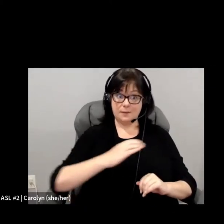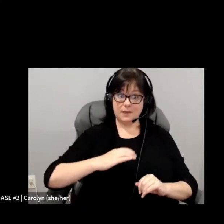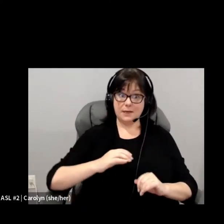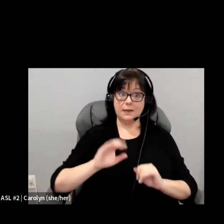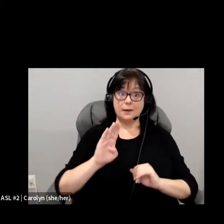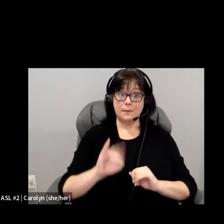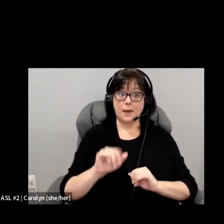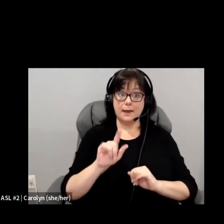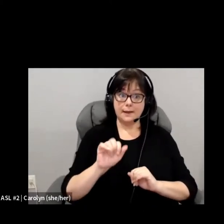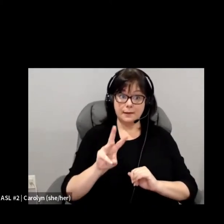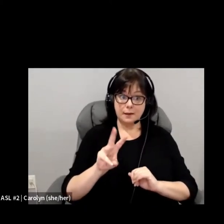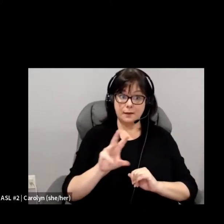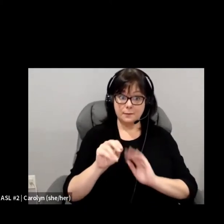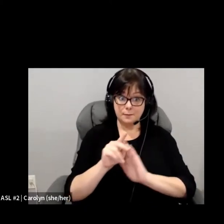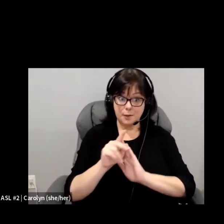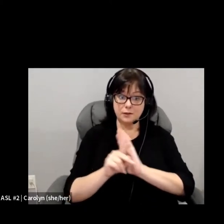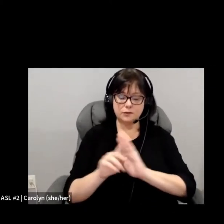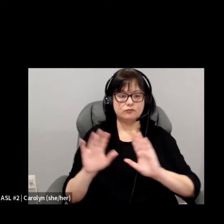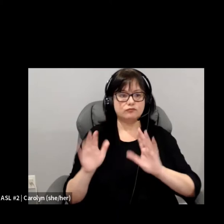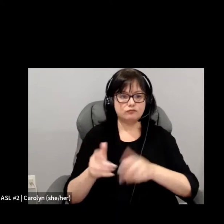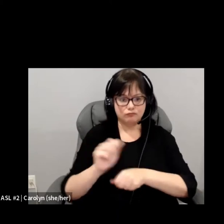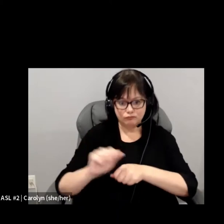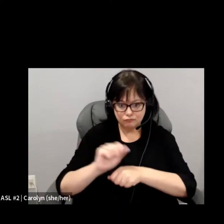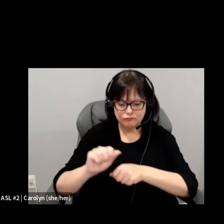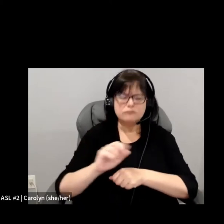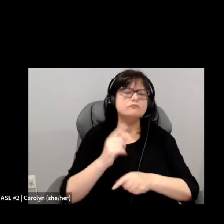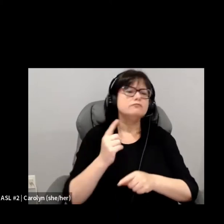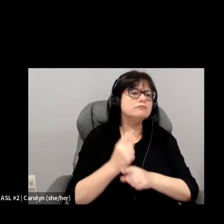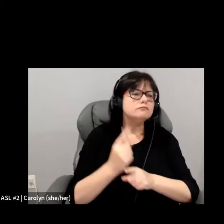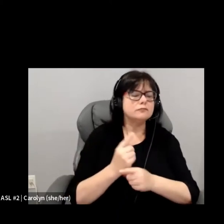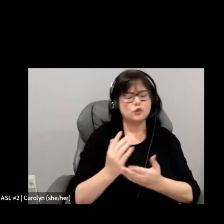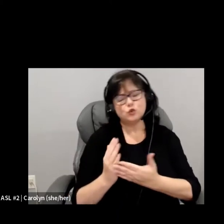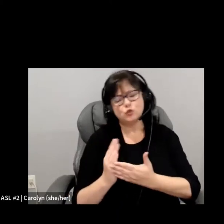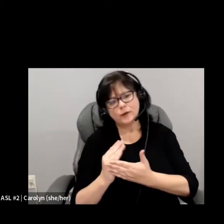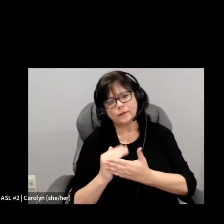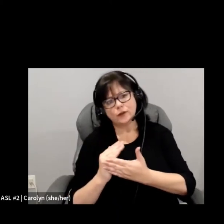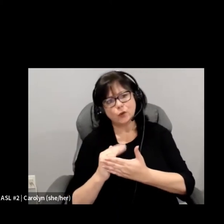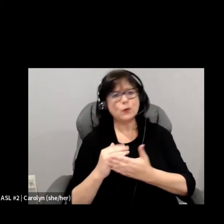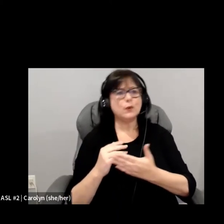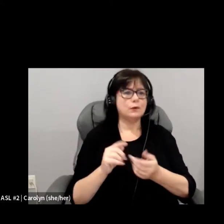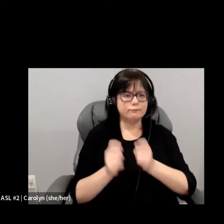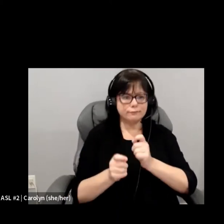NOT ONLY WITH THE REGULAR CYCLE OF REVIEW AND UPDATING OUR EXISTING POLICIES BUT WITH